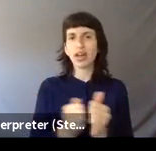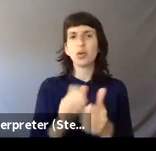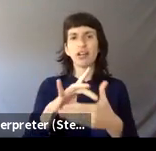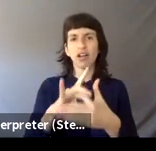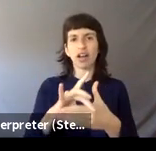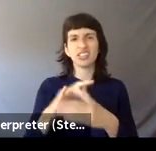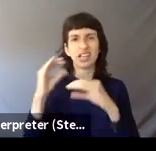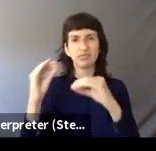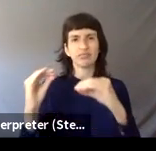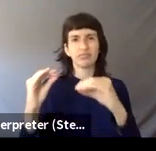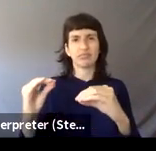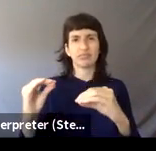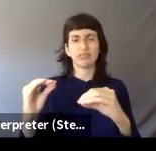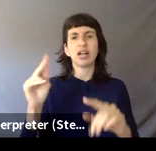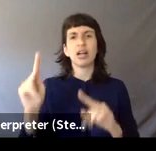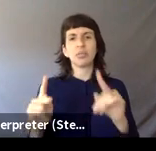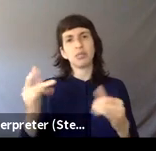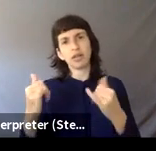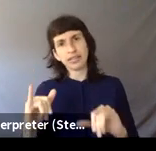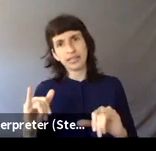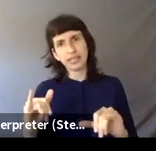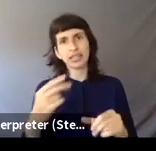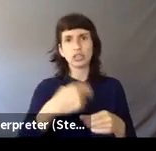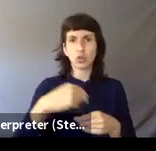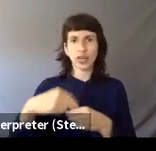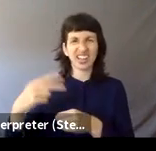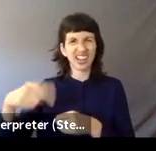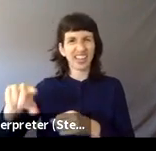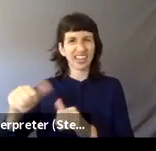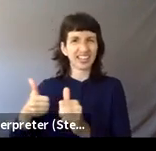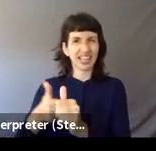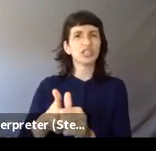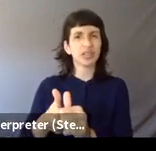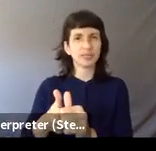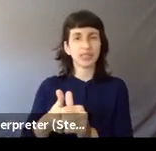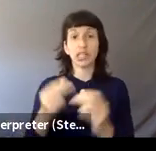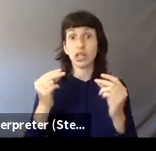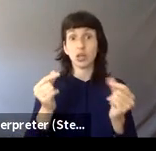Amy: It's 1:00 p.m., and our numbers are still climbing, but we'll go ahead and get started. We'll start with some general updates and reminders and then we'll jump into content.